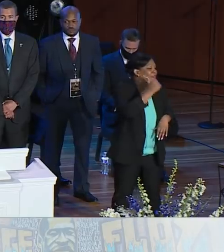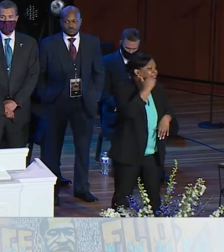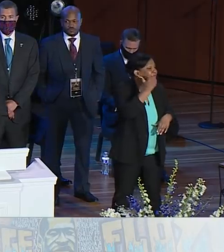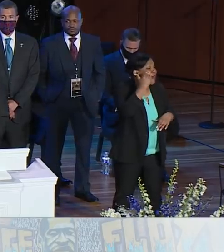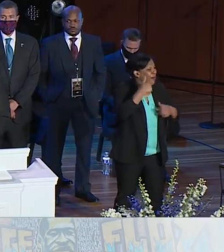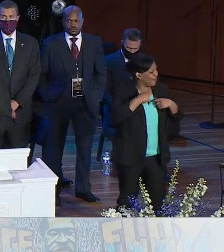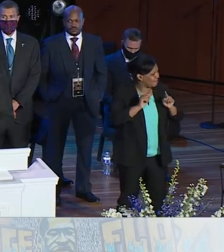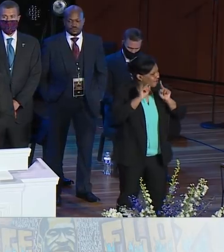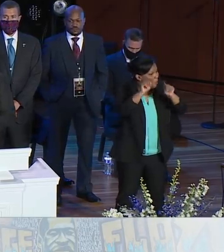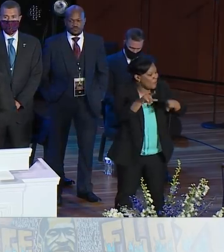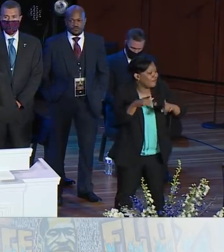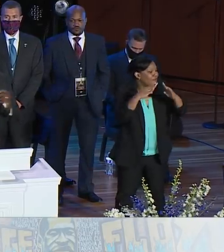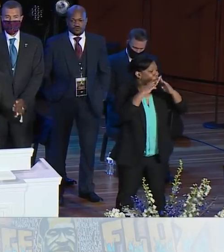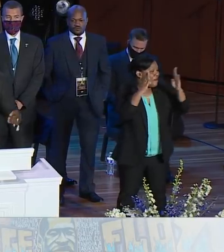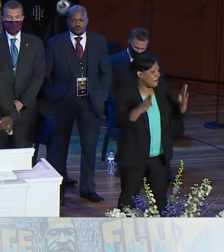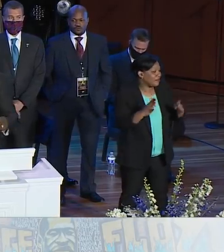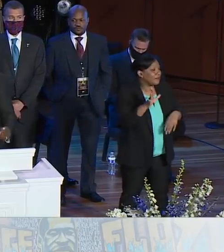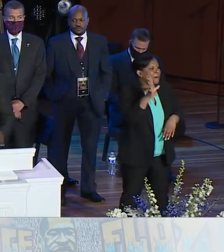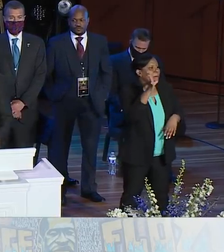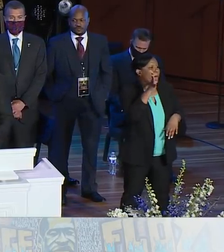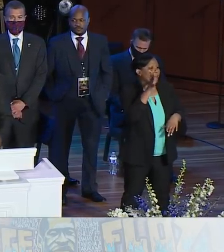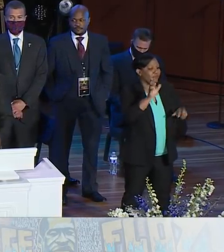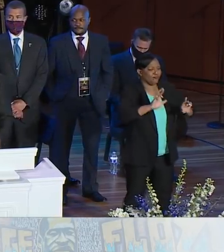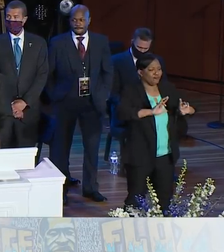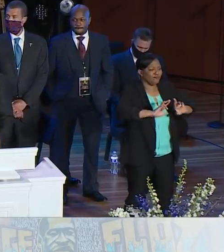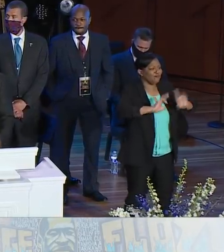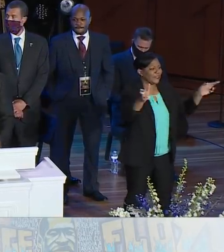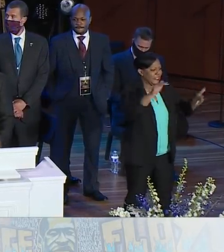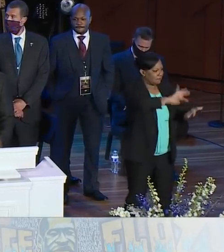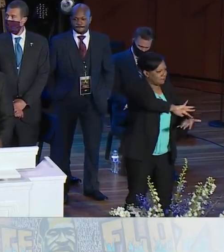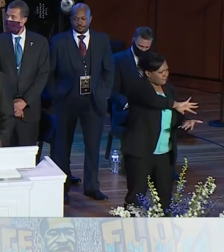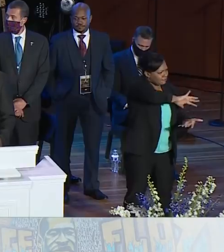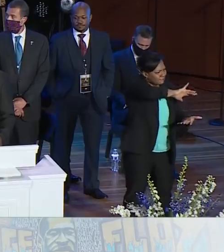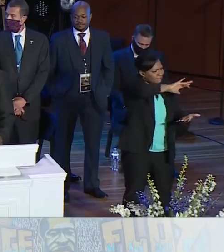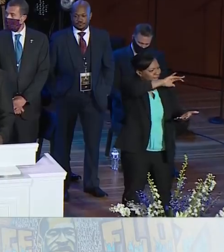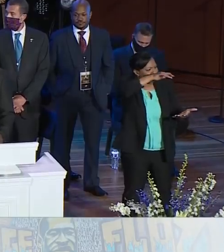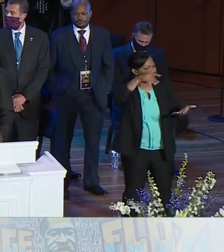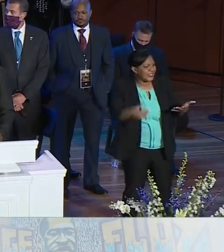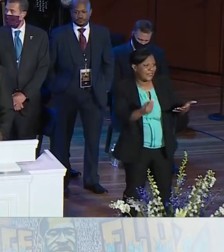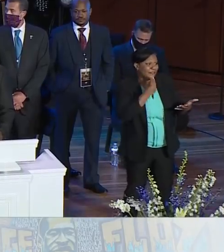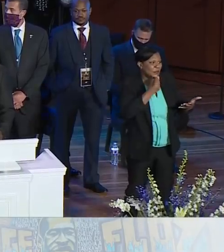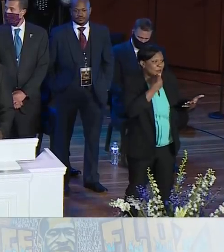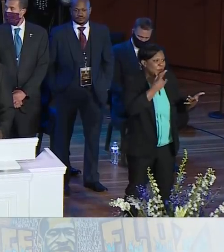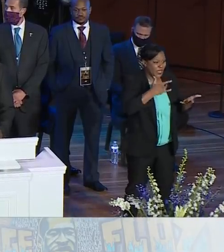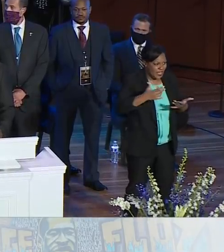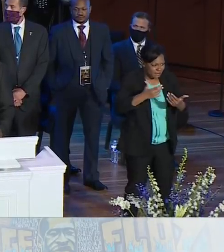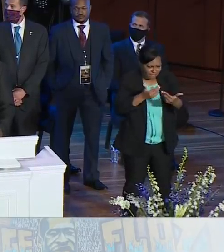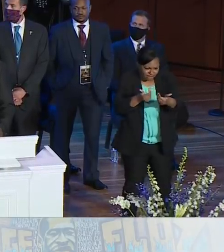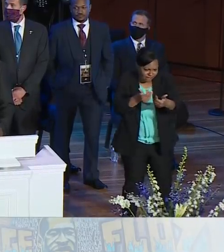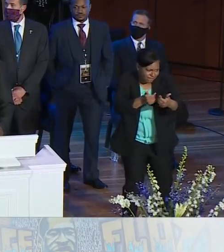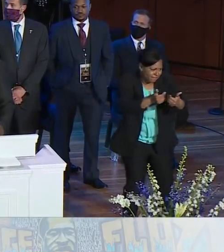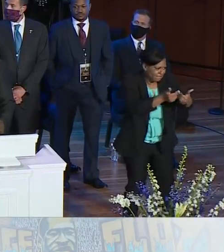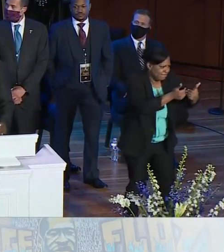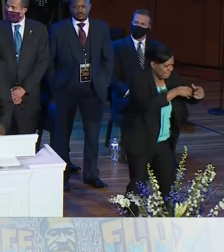IT WAS A FAMILY THING. EVERY DAY WE KNOW WHEN WE COME IN THE HOUSE, OUR MOM WAS GOING